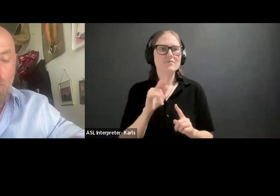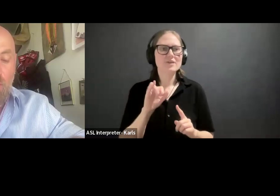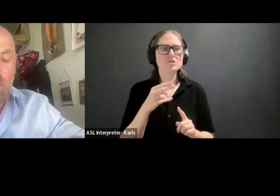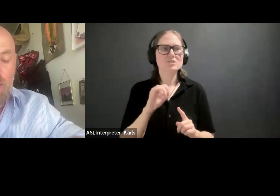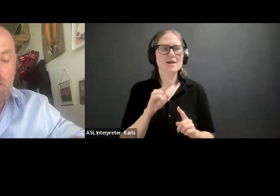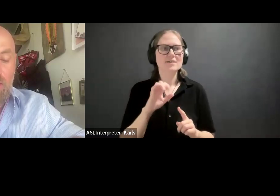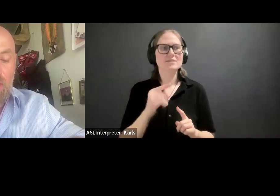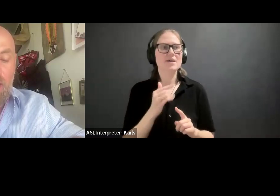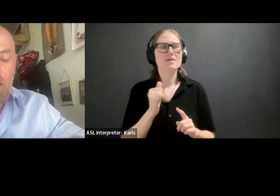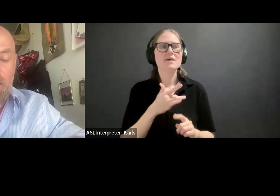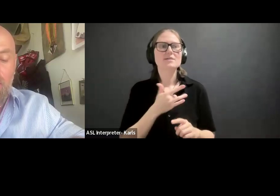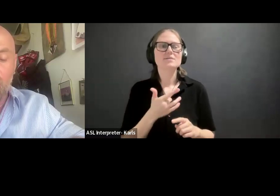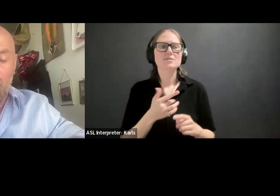By reputation, the Chakal leads a double life.